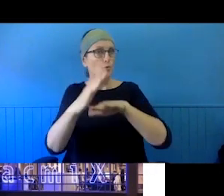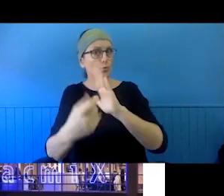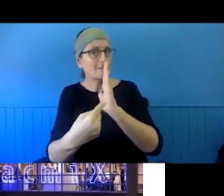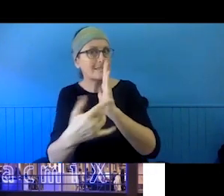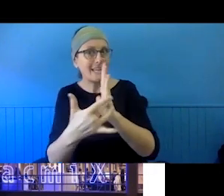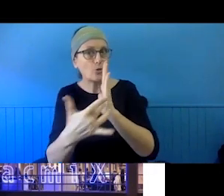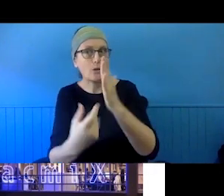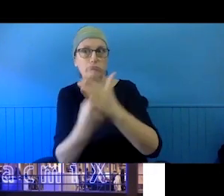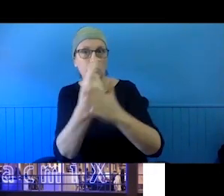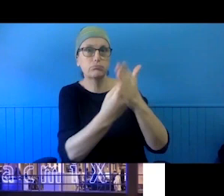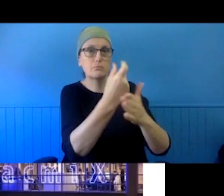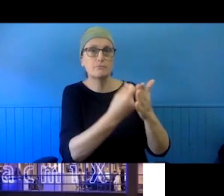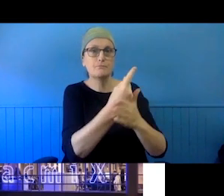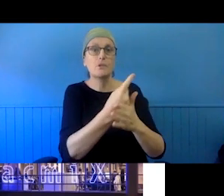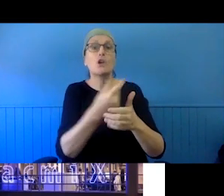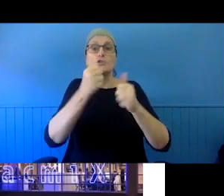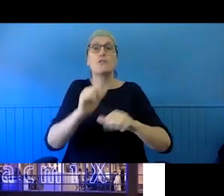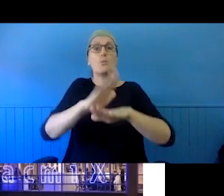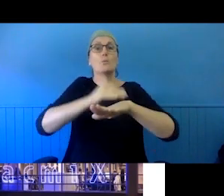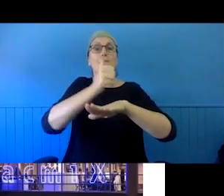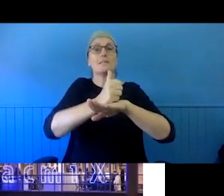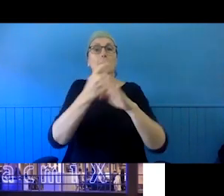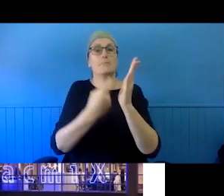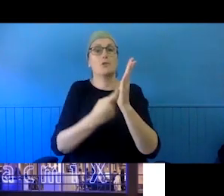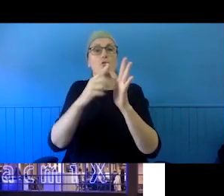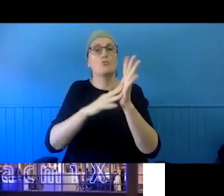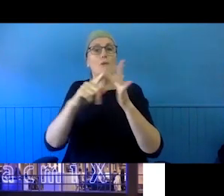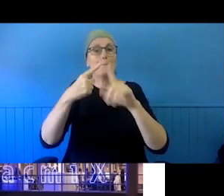about five or six years now. People are tuning in from all over the